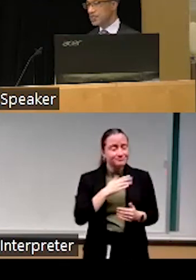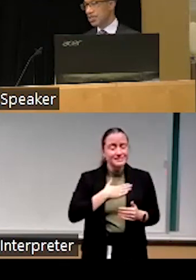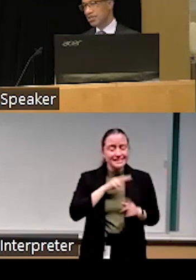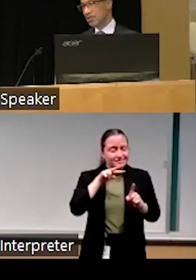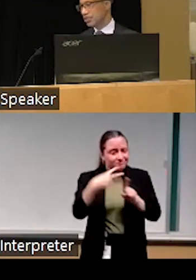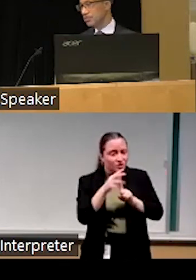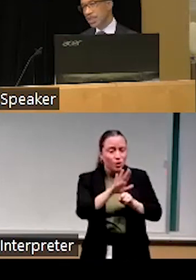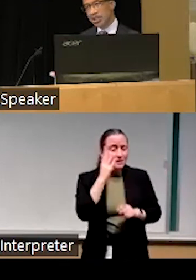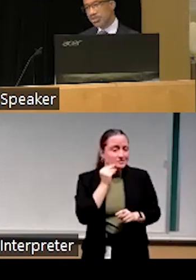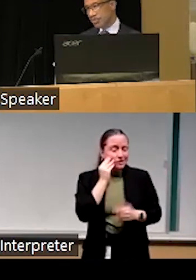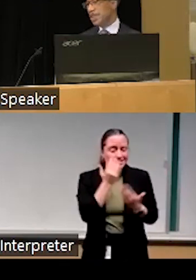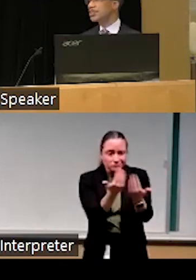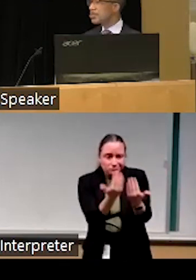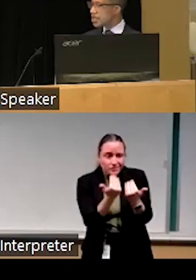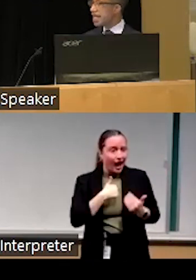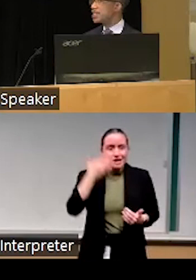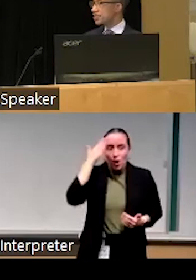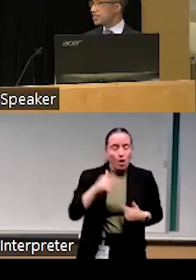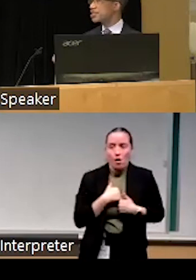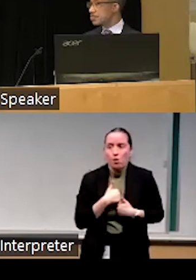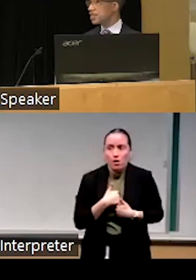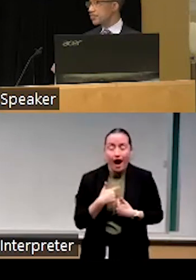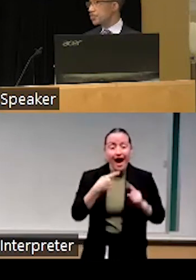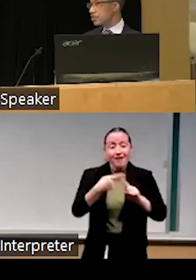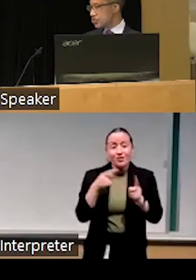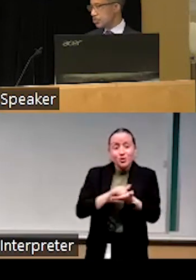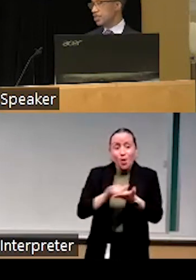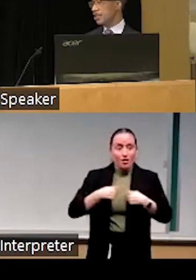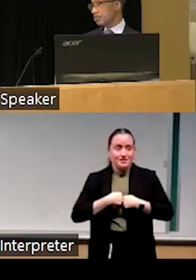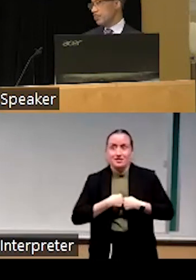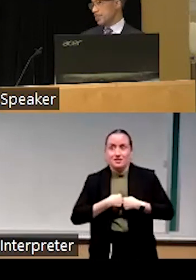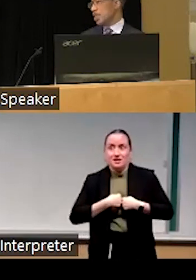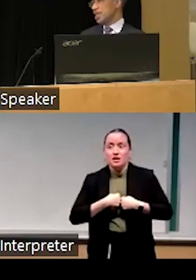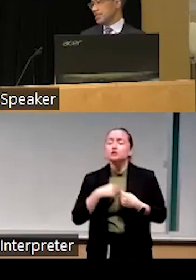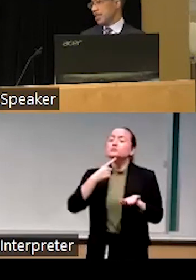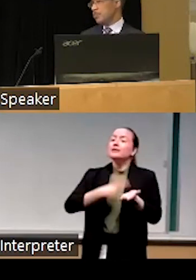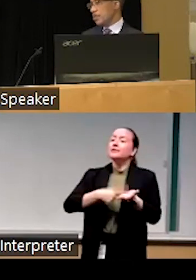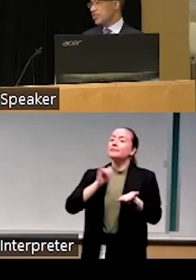upstate New York you you and some of that is is some self-disclosure to help is to help them